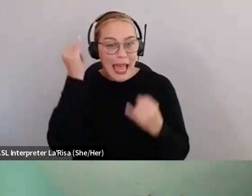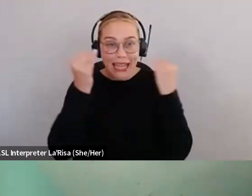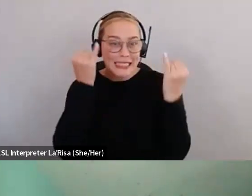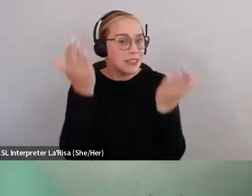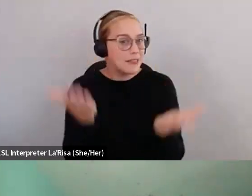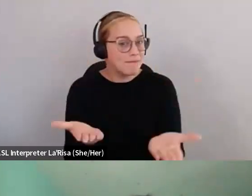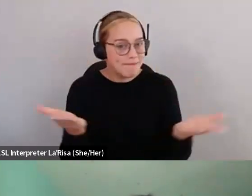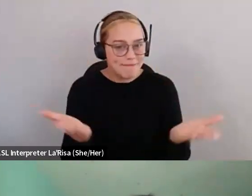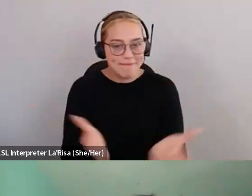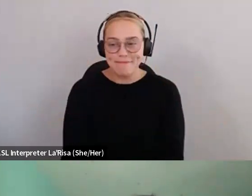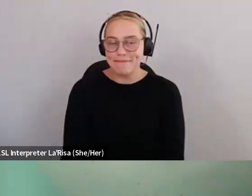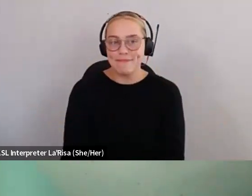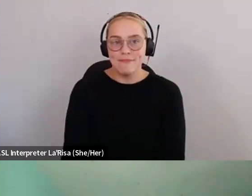to see what we come up with here. What are your thoughts, feelings, ideas